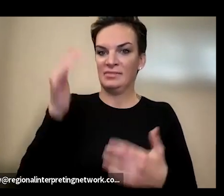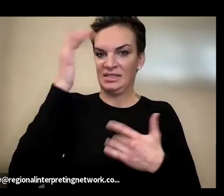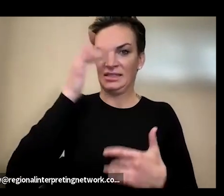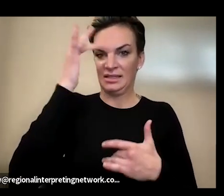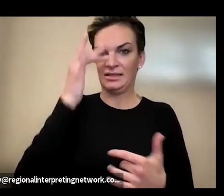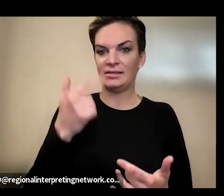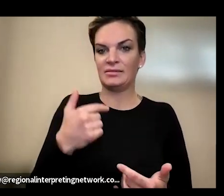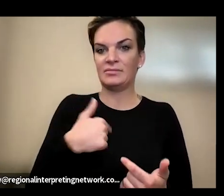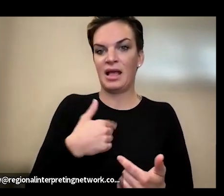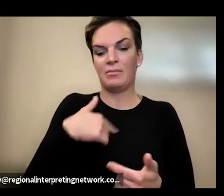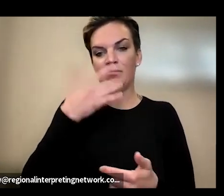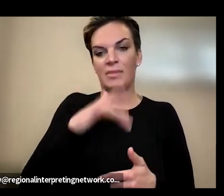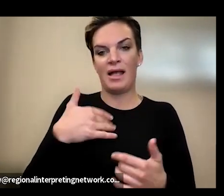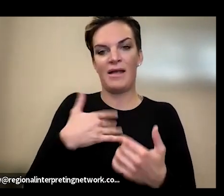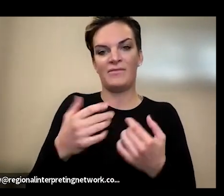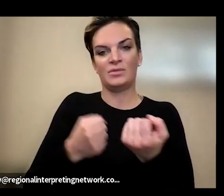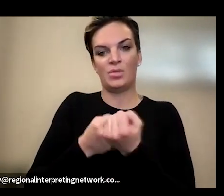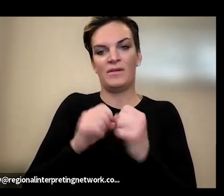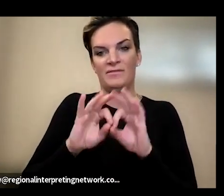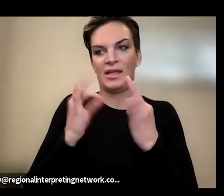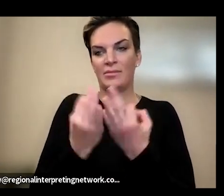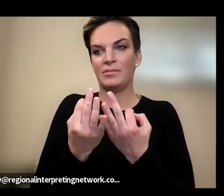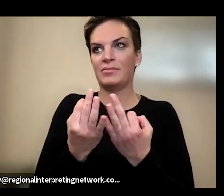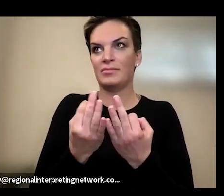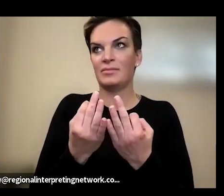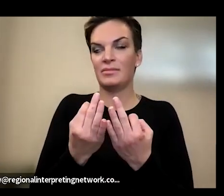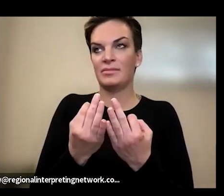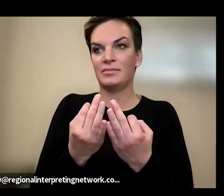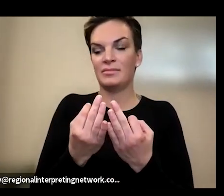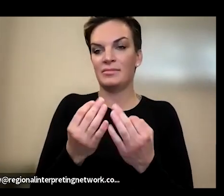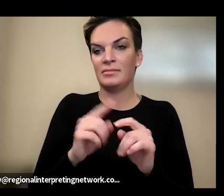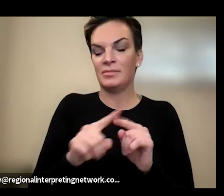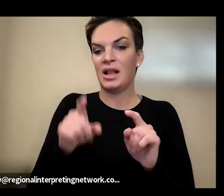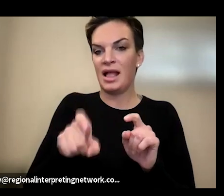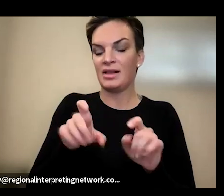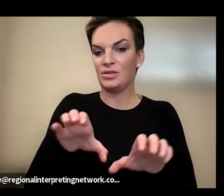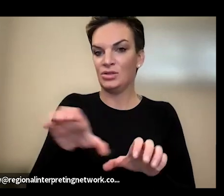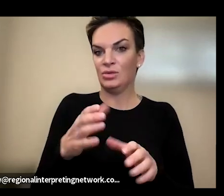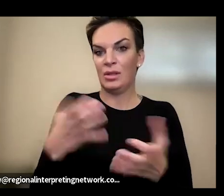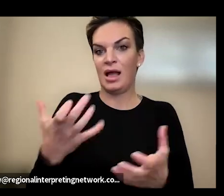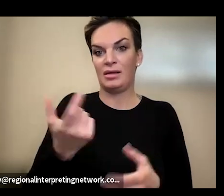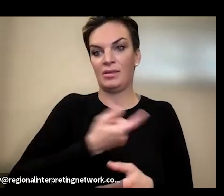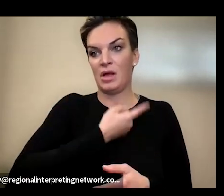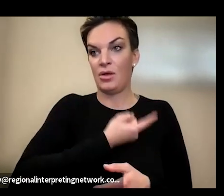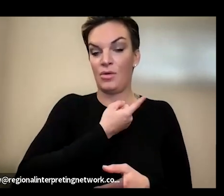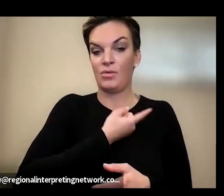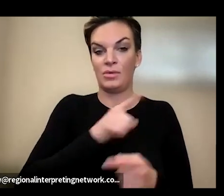a supportive family, but I also had to do a lot of this on my own, right? When I was 26, I had